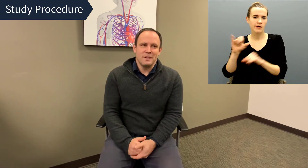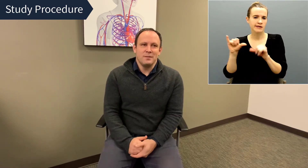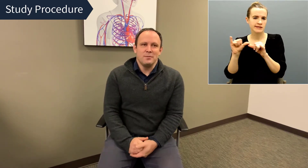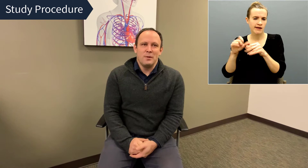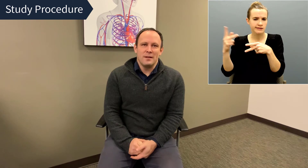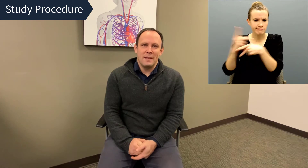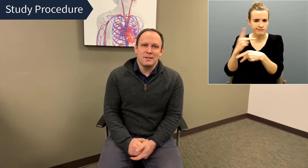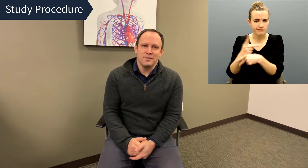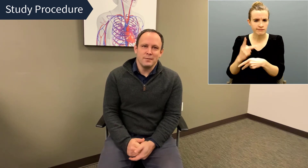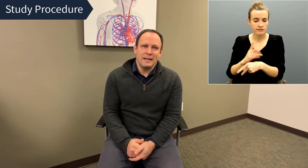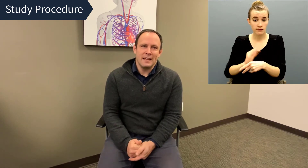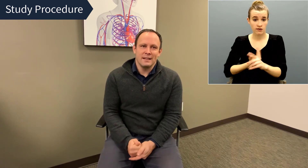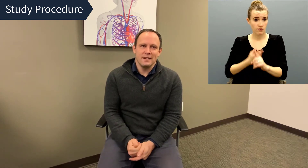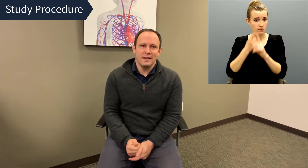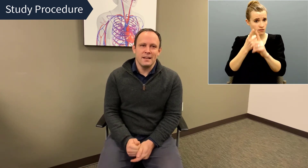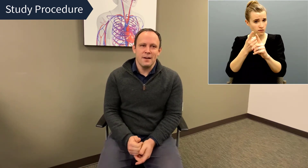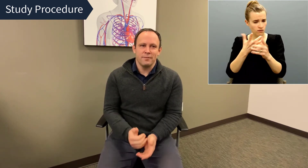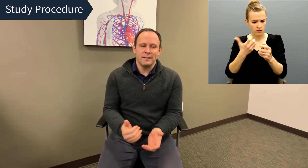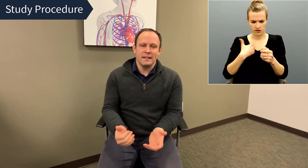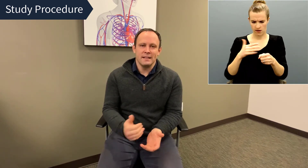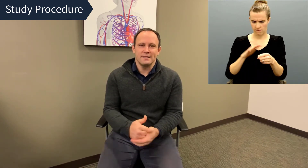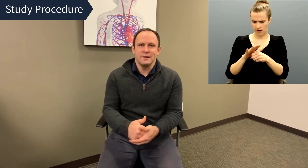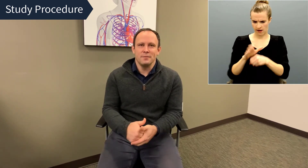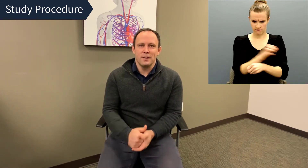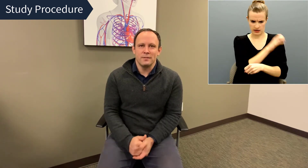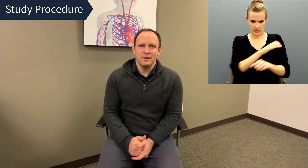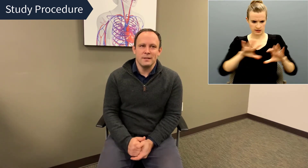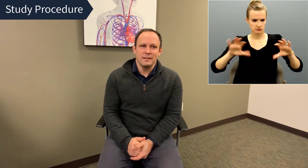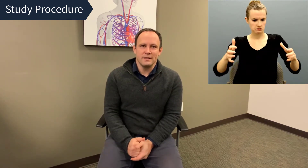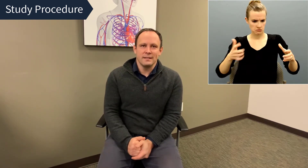we wanted to make sure that we had enough clinics involved that we could